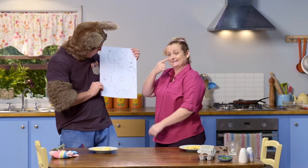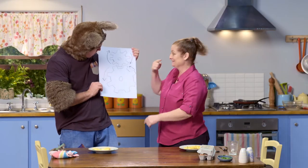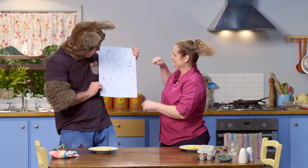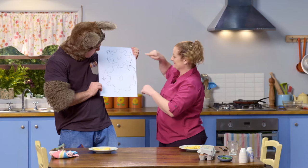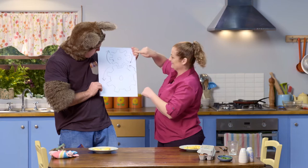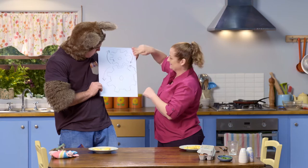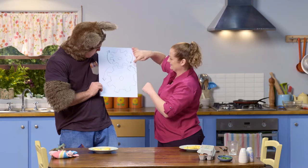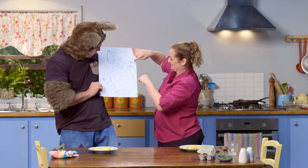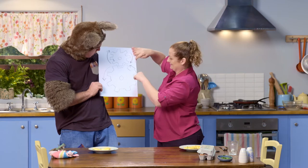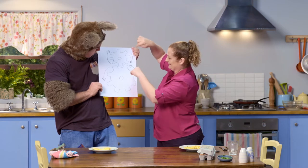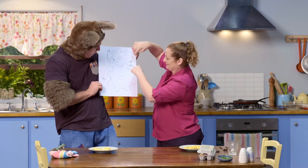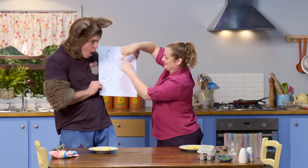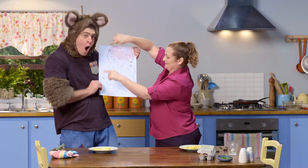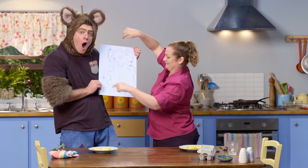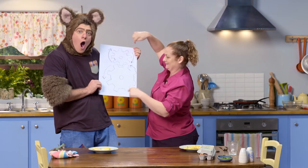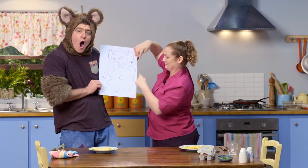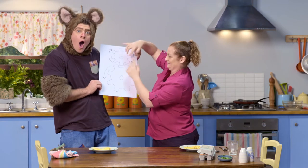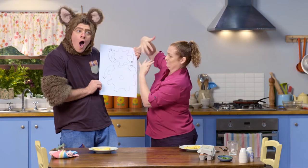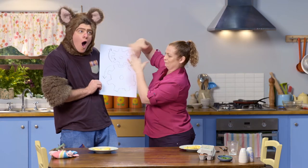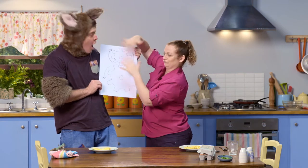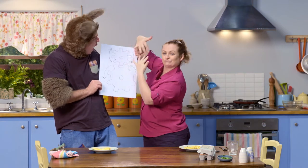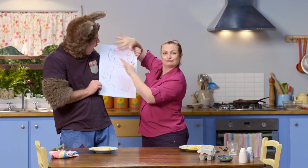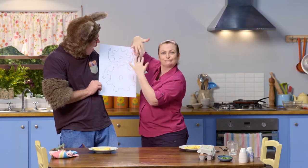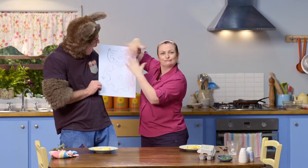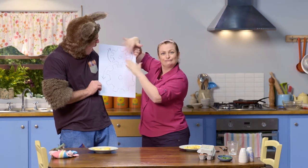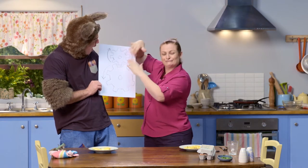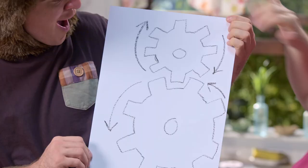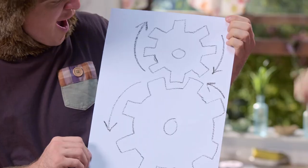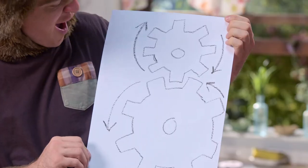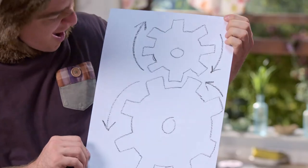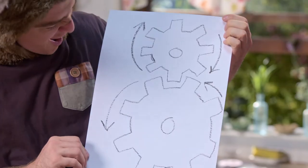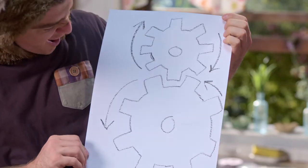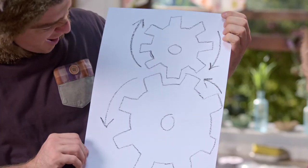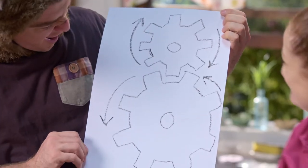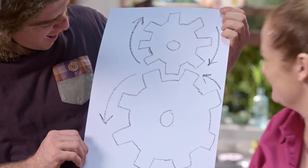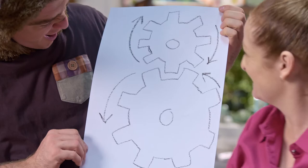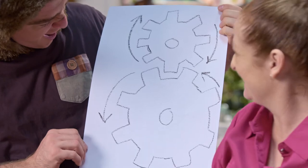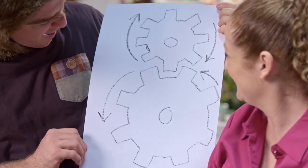See? I've drawn the arrows to show which way the cogs turn. Wow.